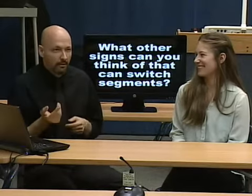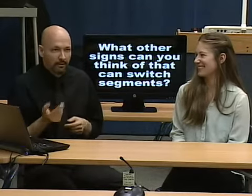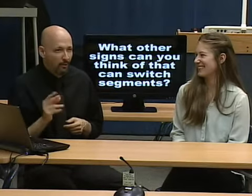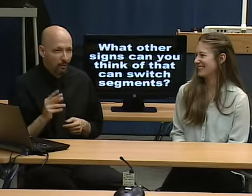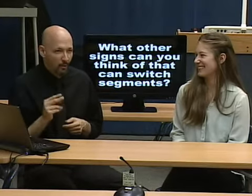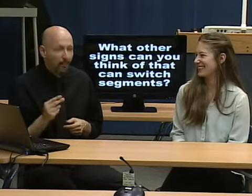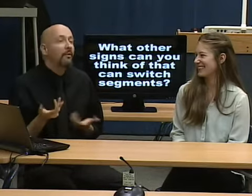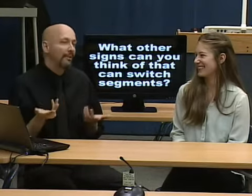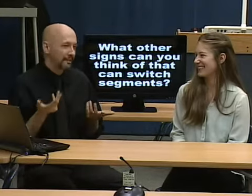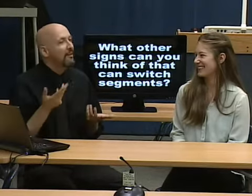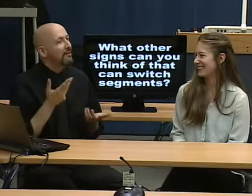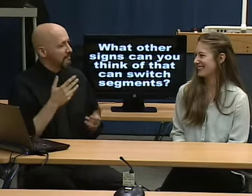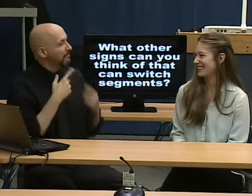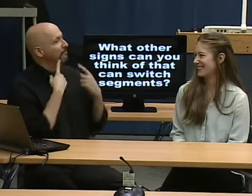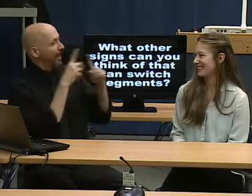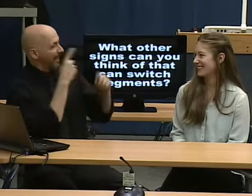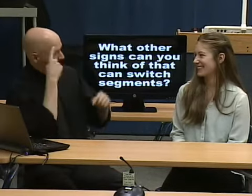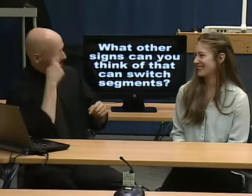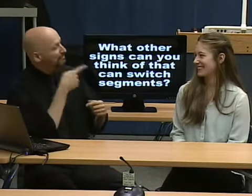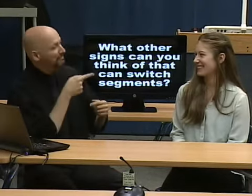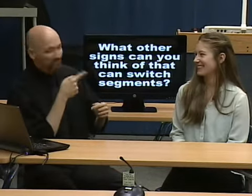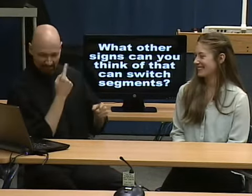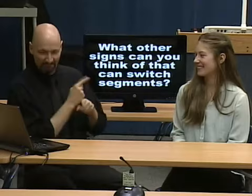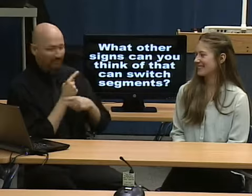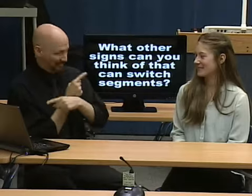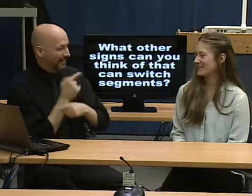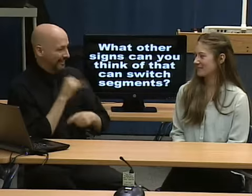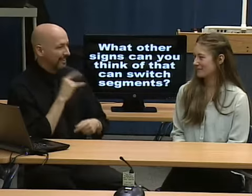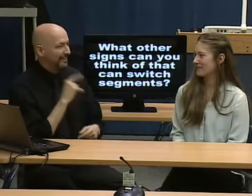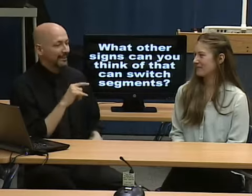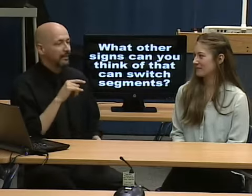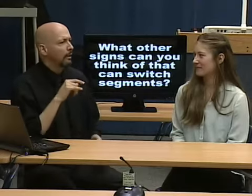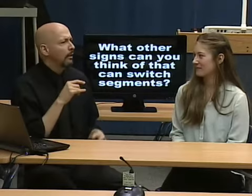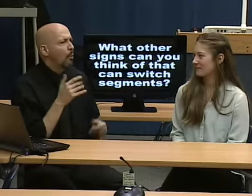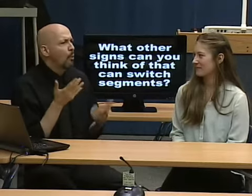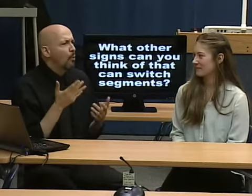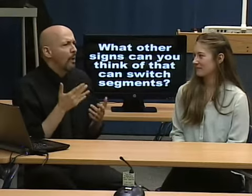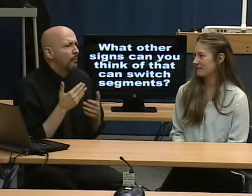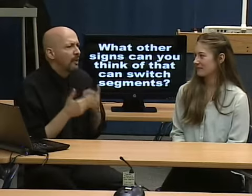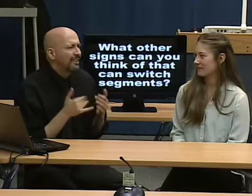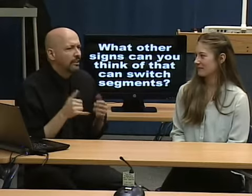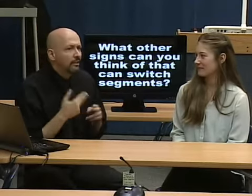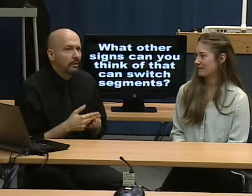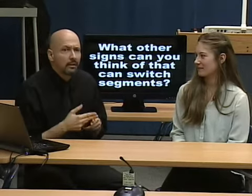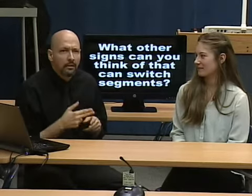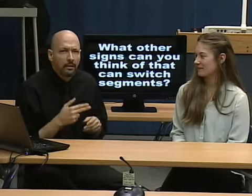No, no. But success for you! You're right. "Parents" is one. What's that process called?